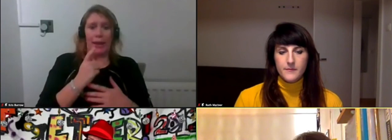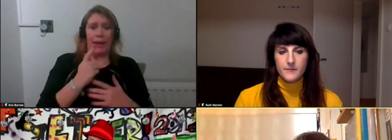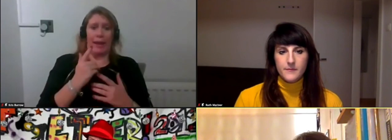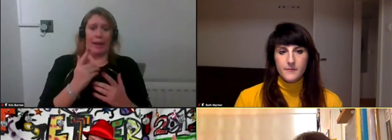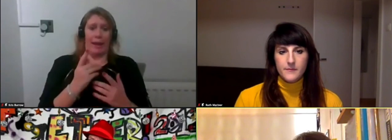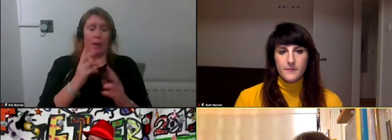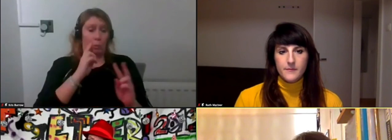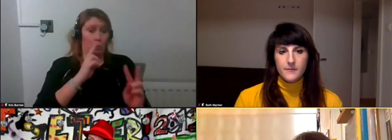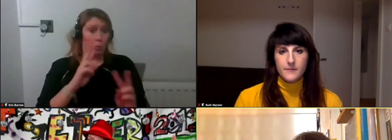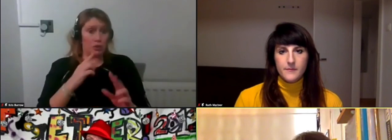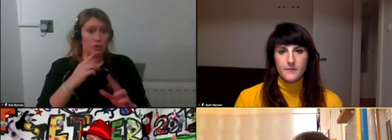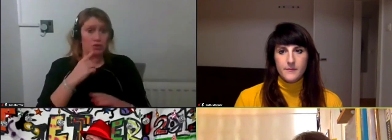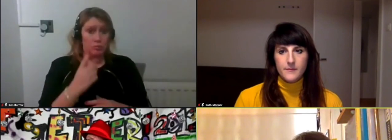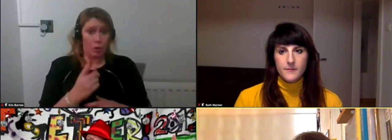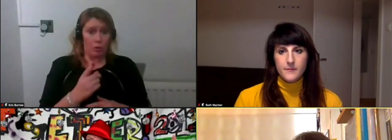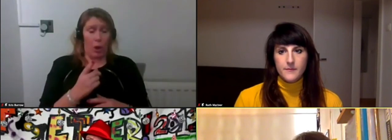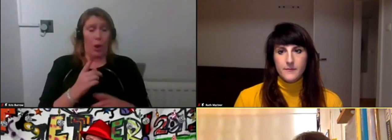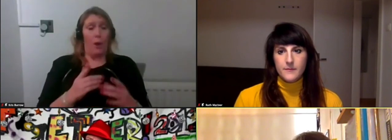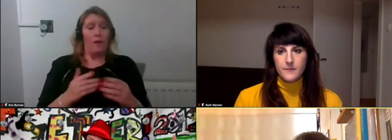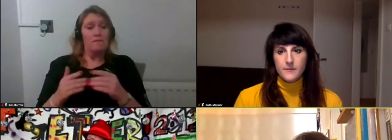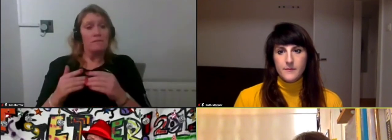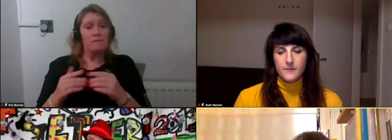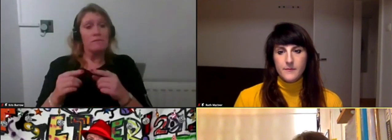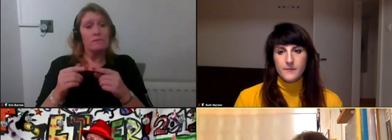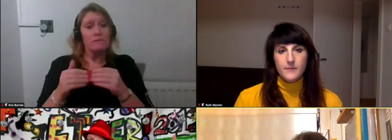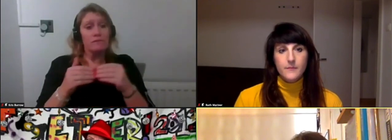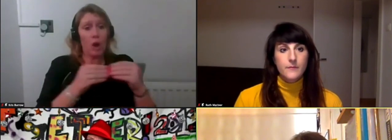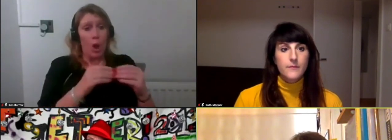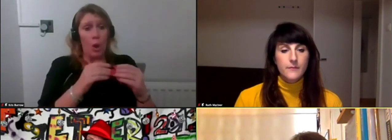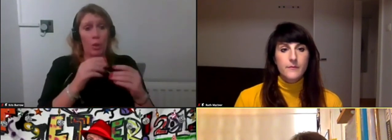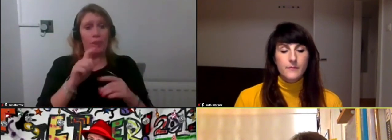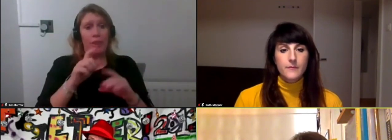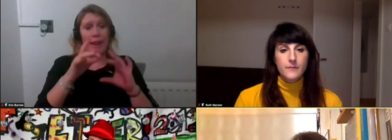I think what we might do on the event page, Ruth Mariner, is also put your